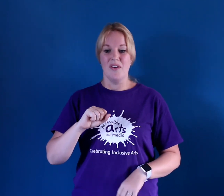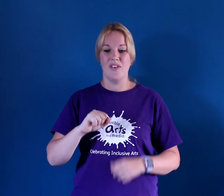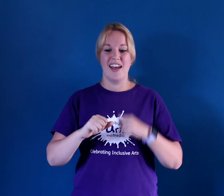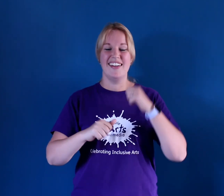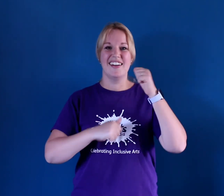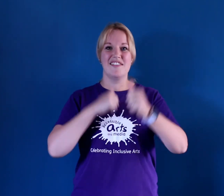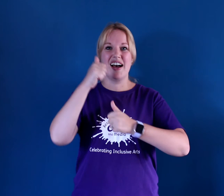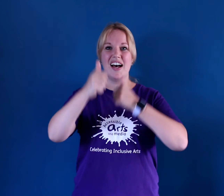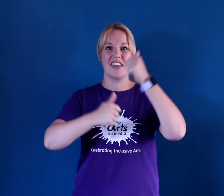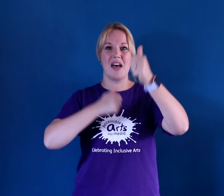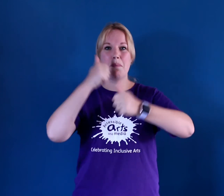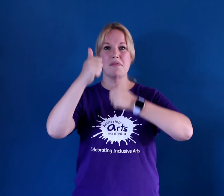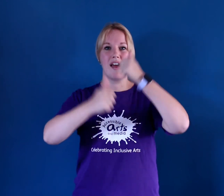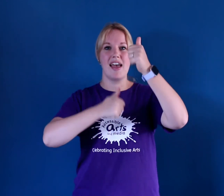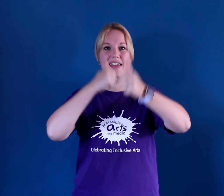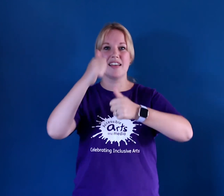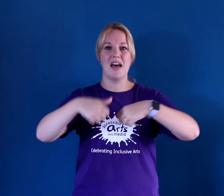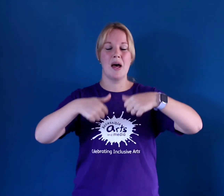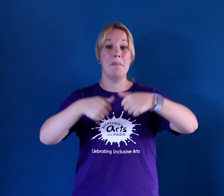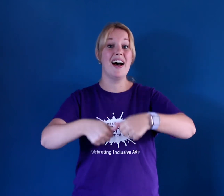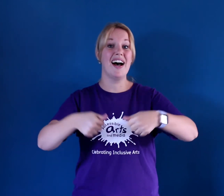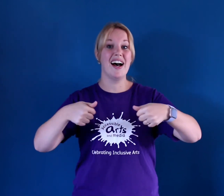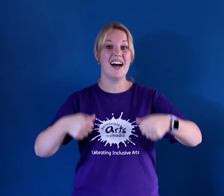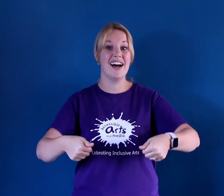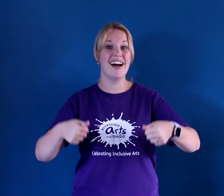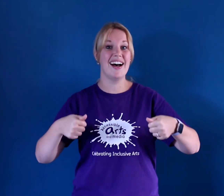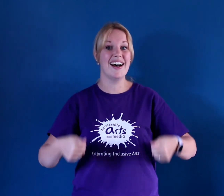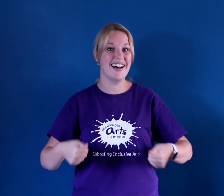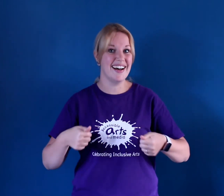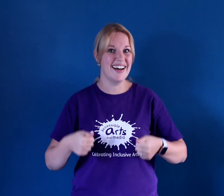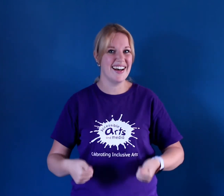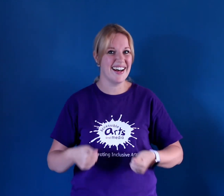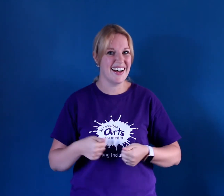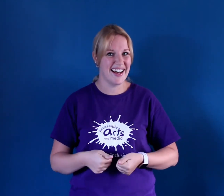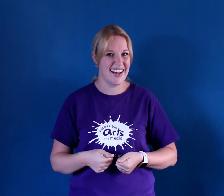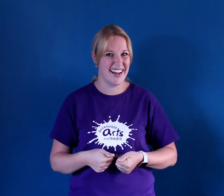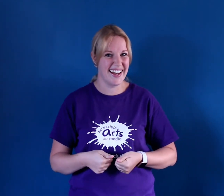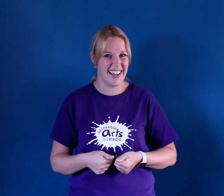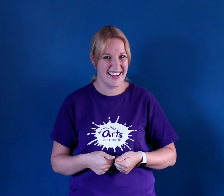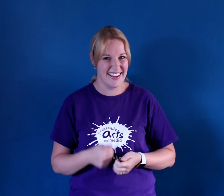when you’d rather praise a pie.